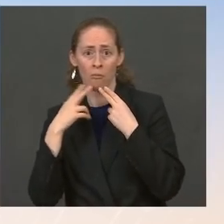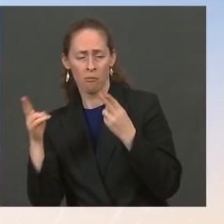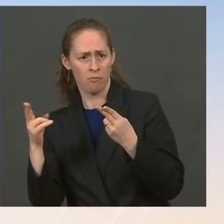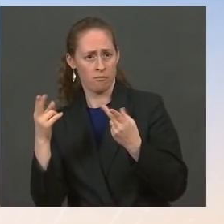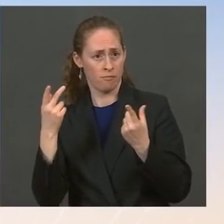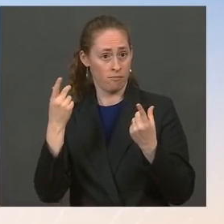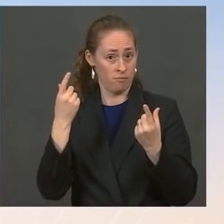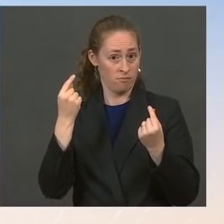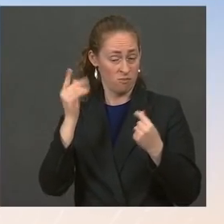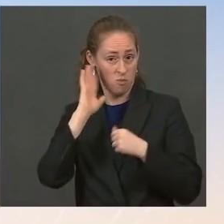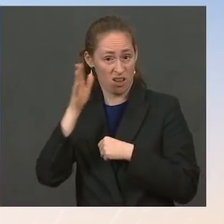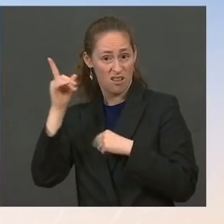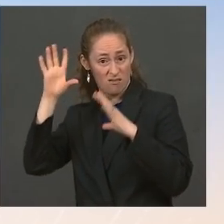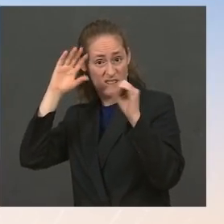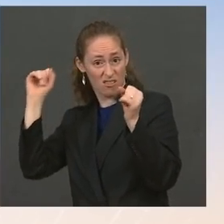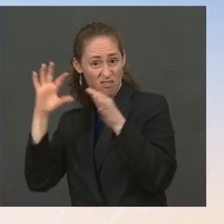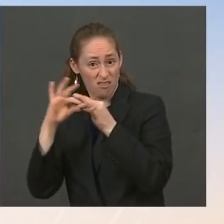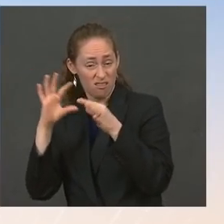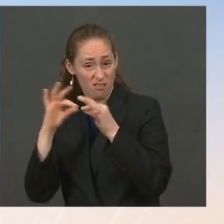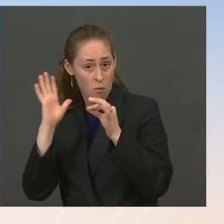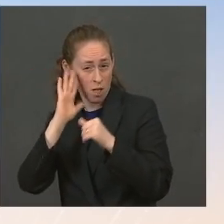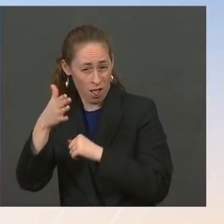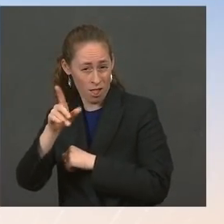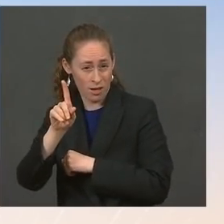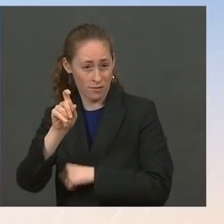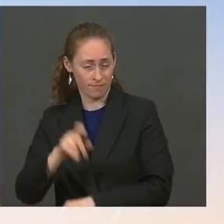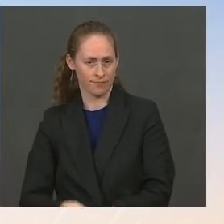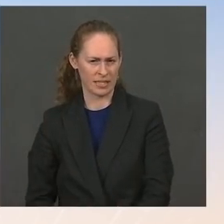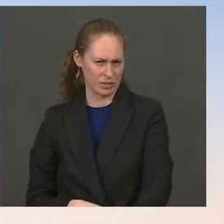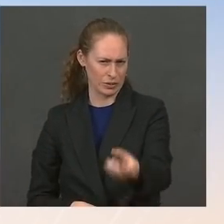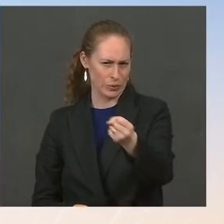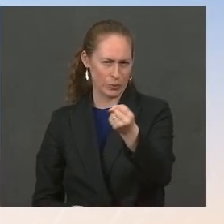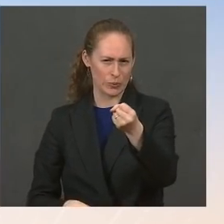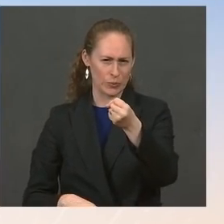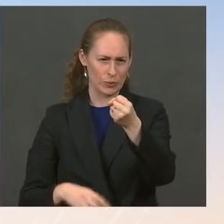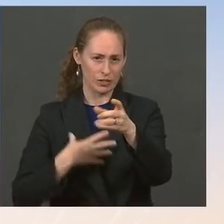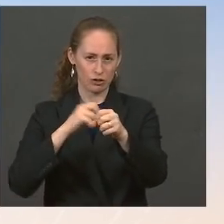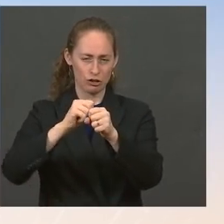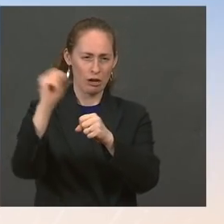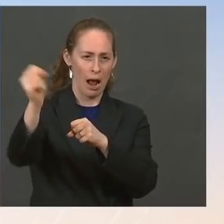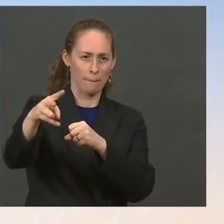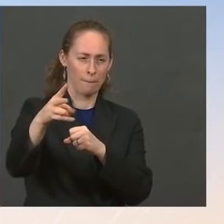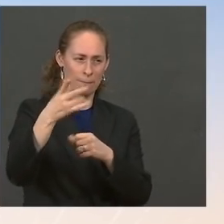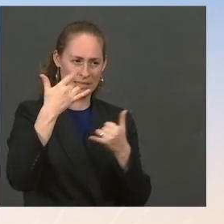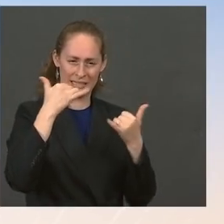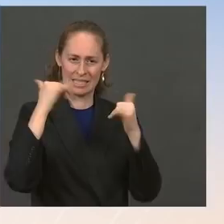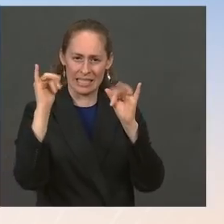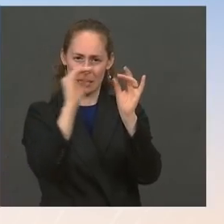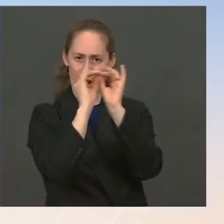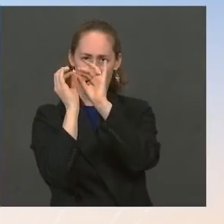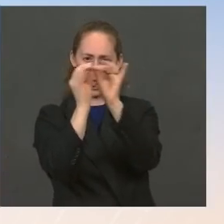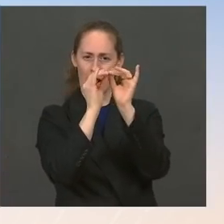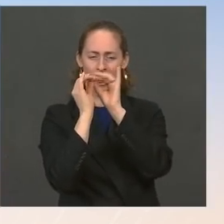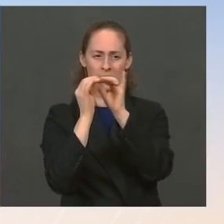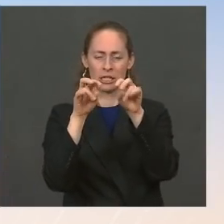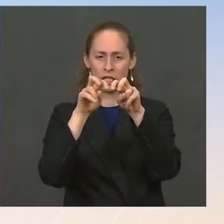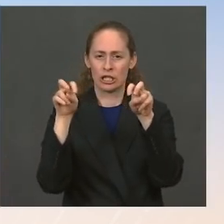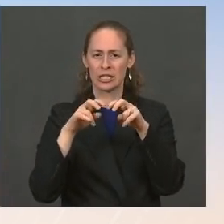I just want to preface: I'm not going to prejudge a verdict on an ongoing deliberation over a case. And clearly, once it's concluded,